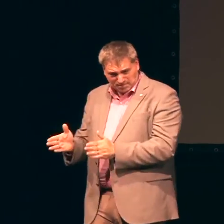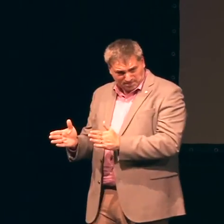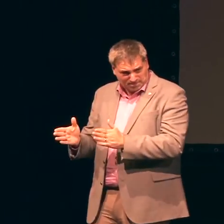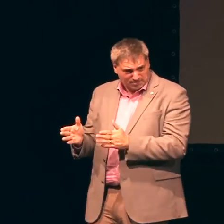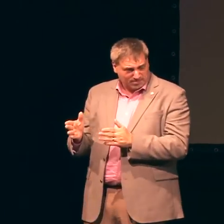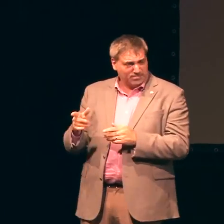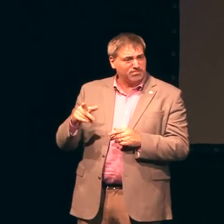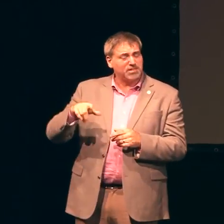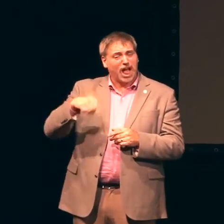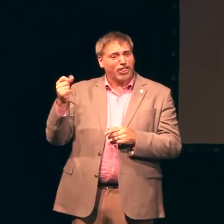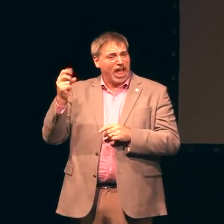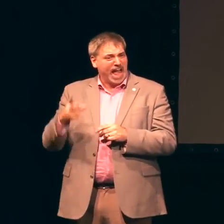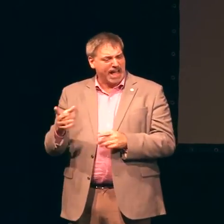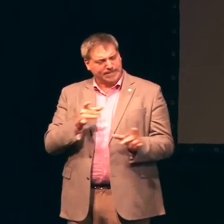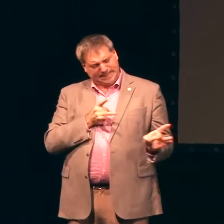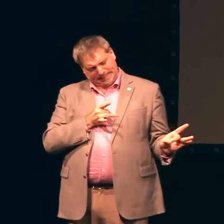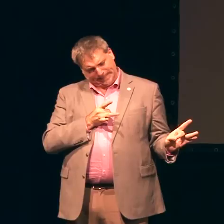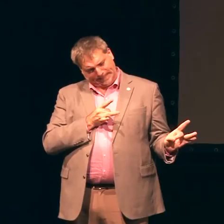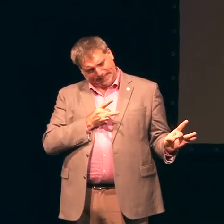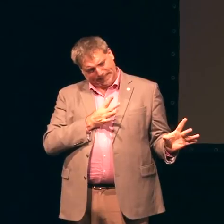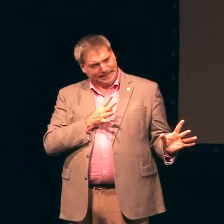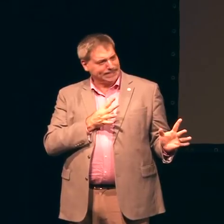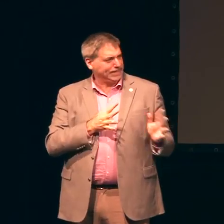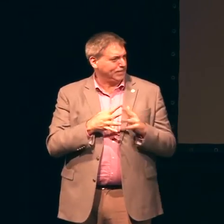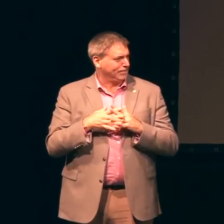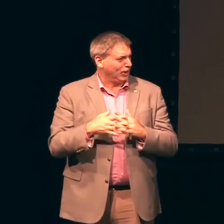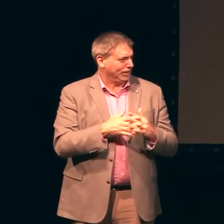find us to be very impressive. The other half in